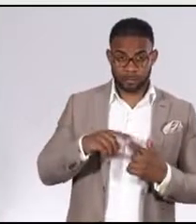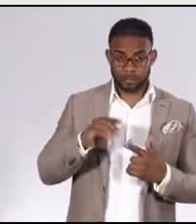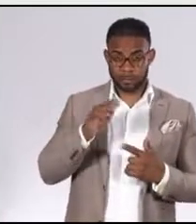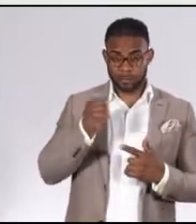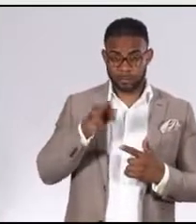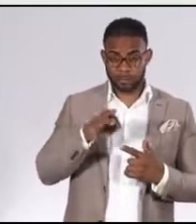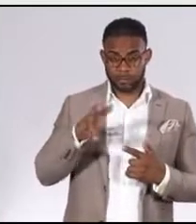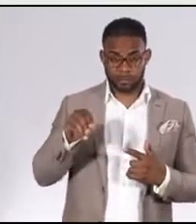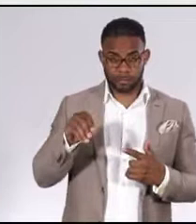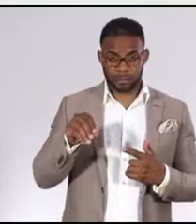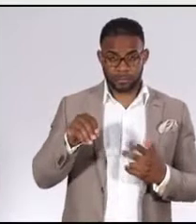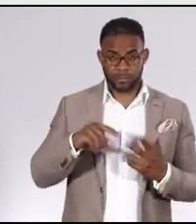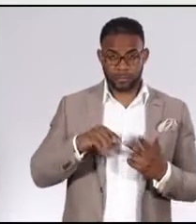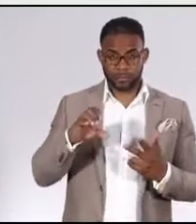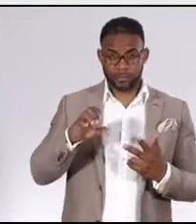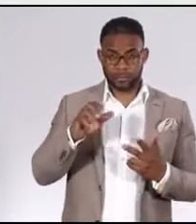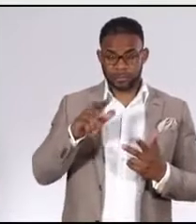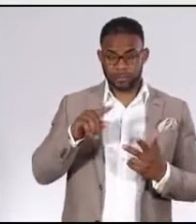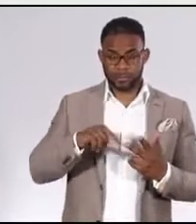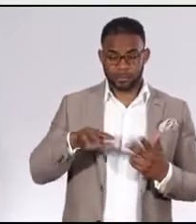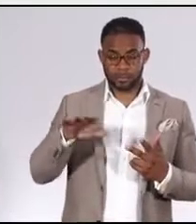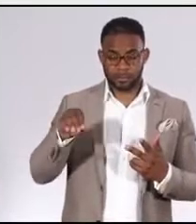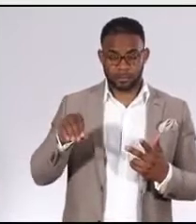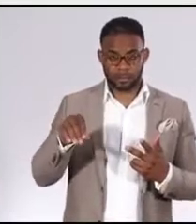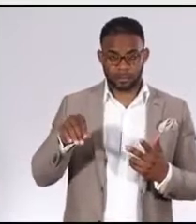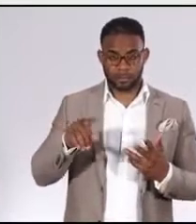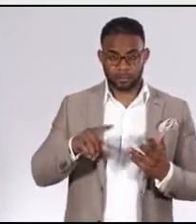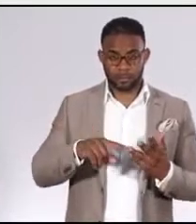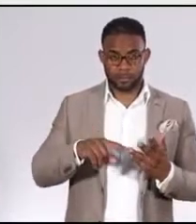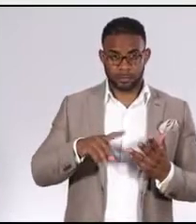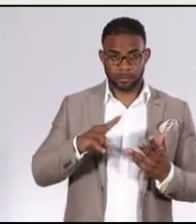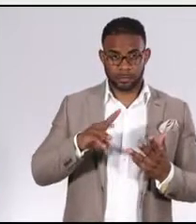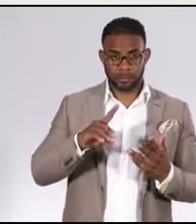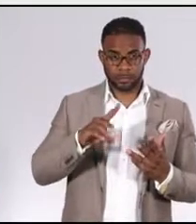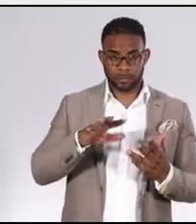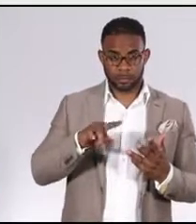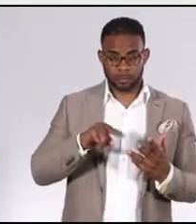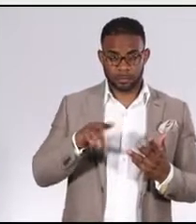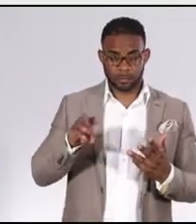See 31 to 50 years of age, d 51 to 60 years of age,